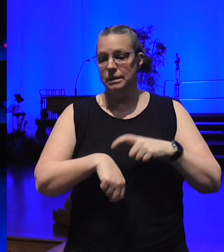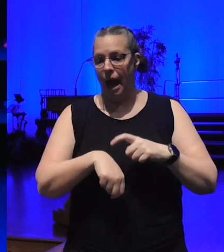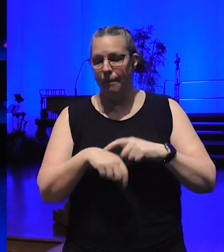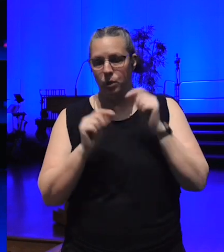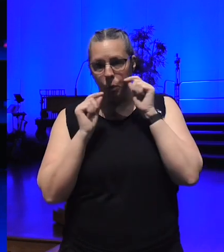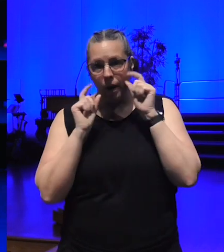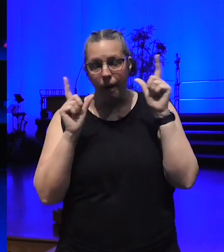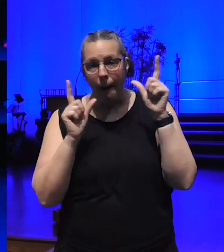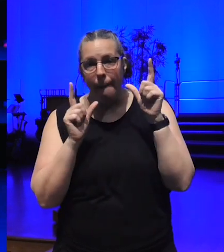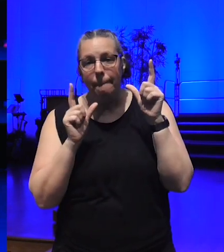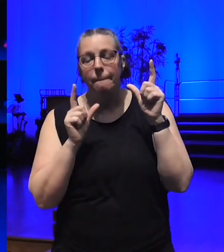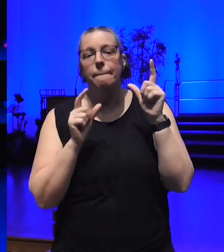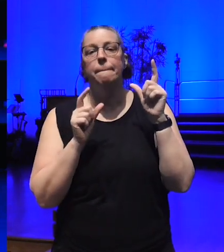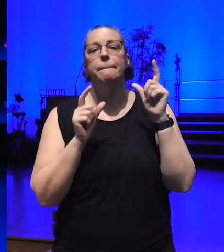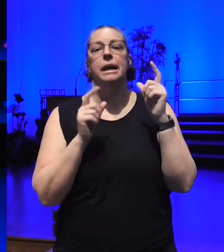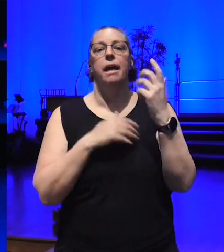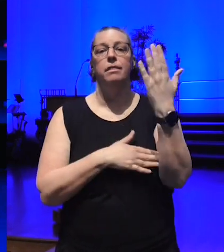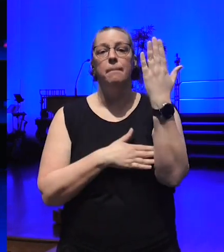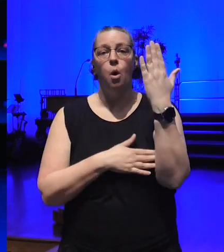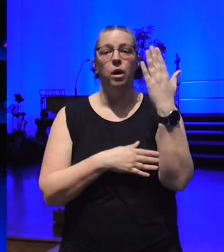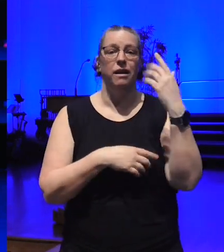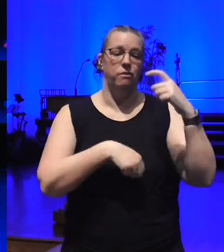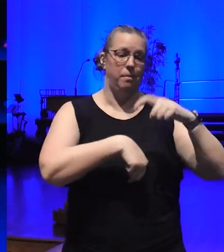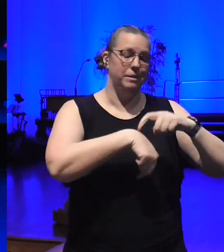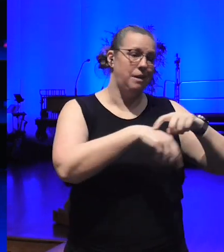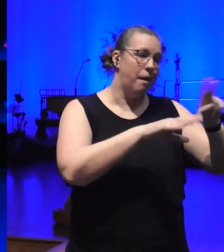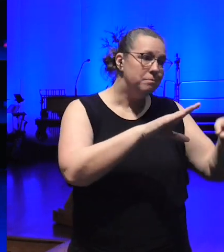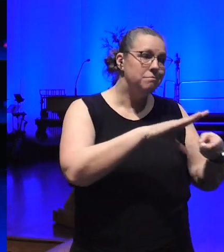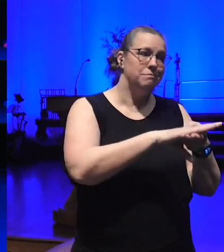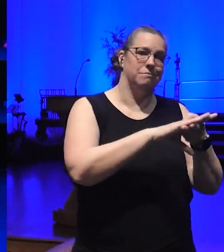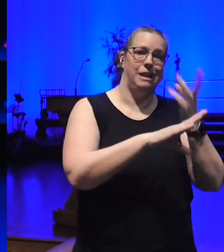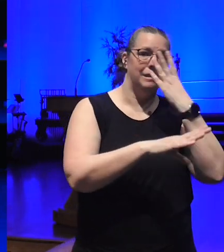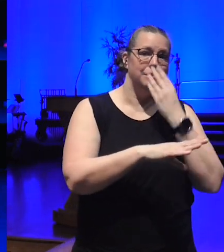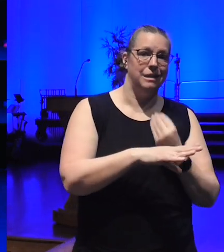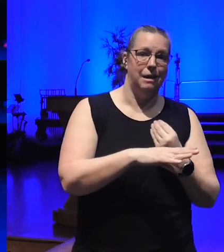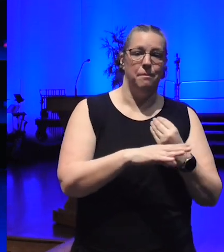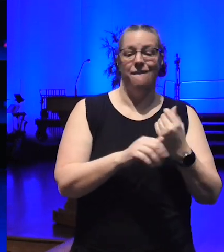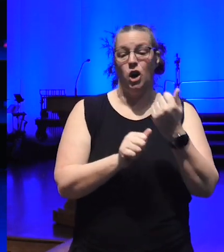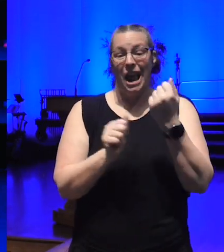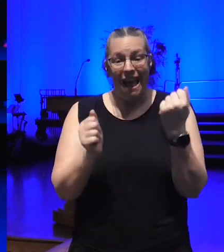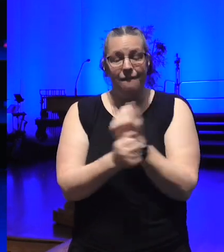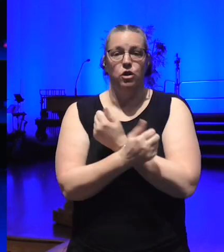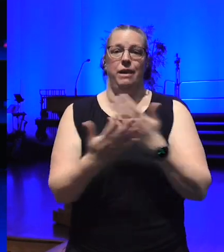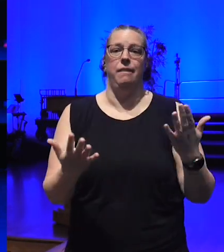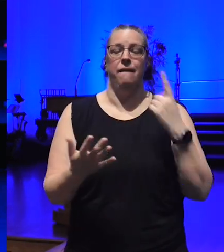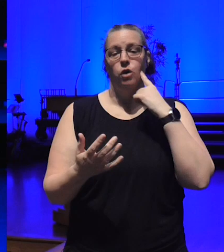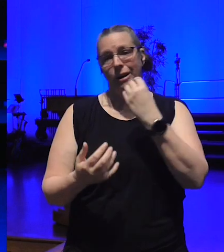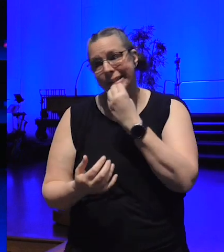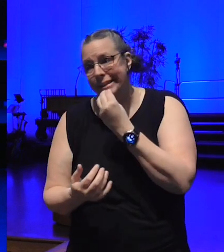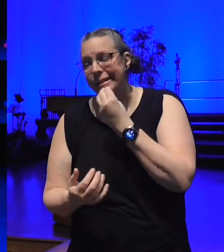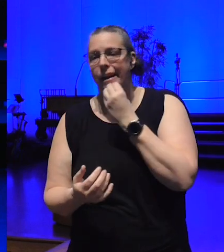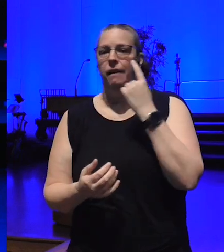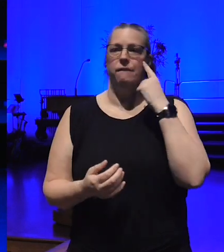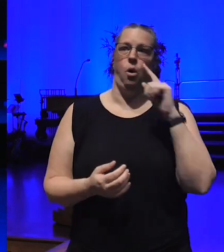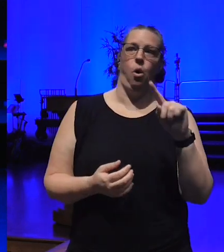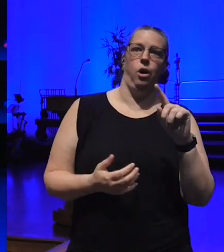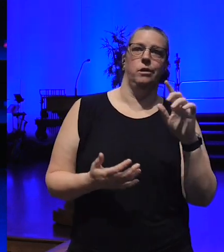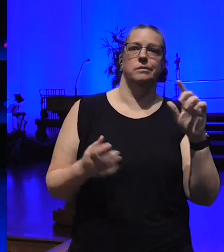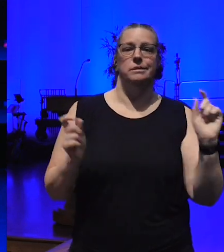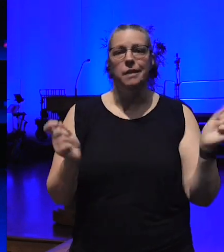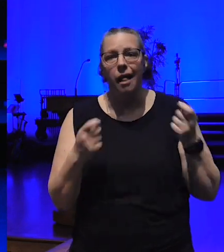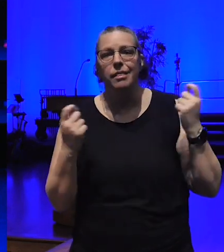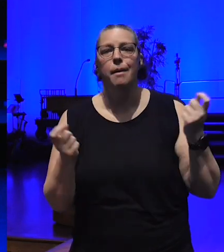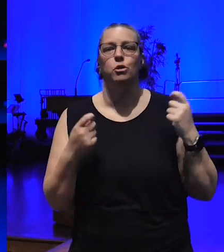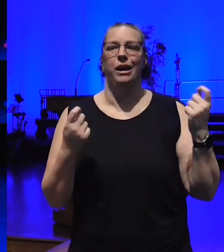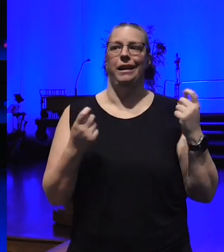the morning to the time you go to sleep for every function for eating for celebrating important